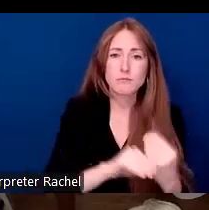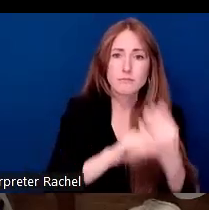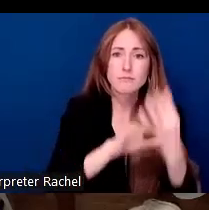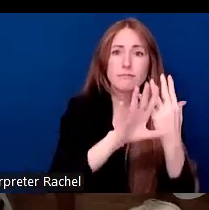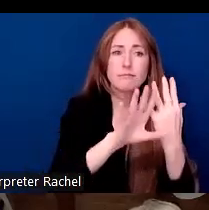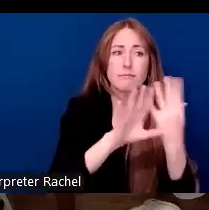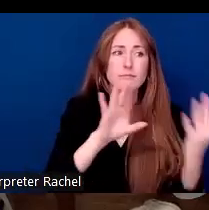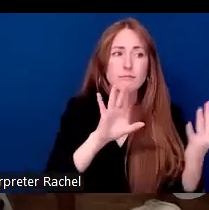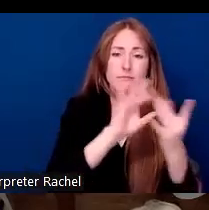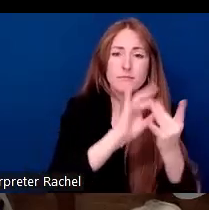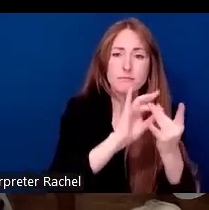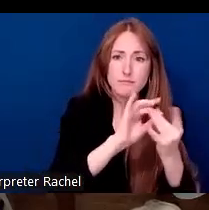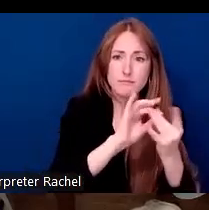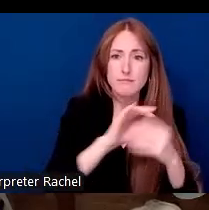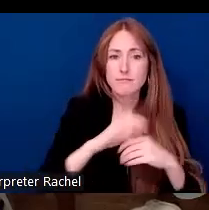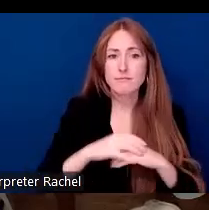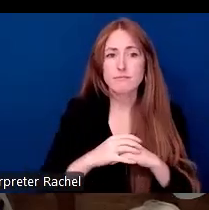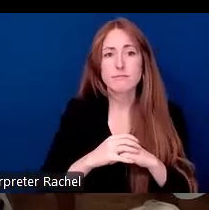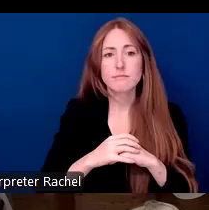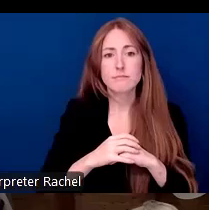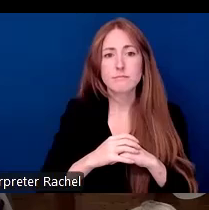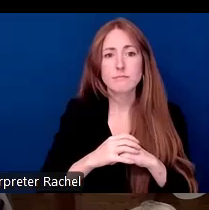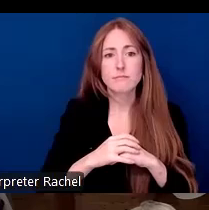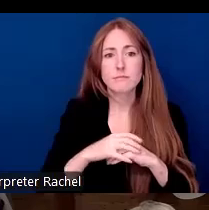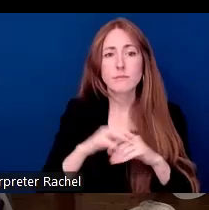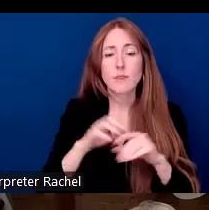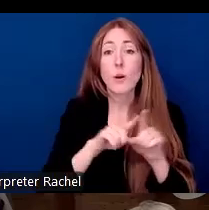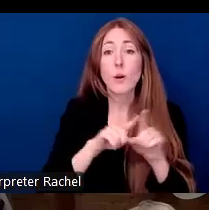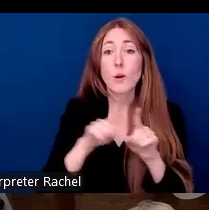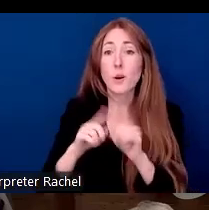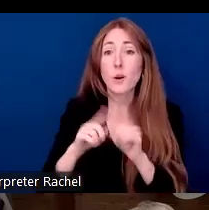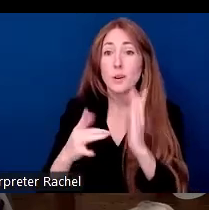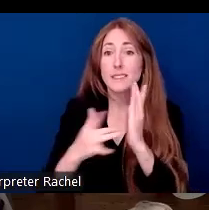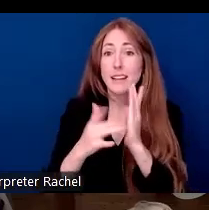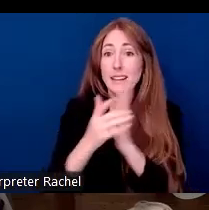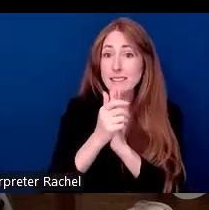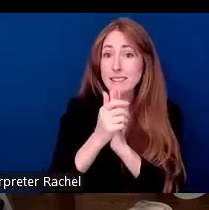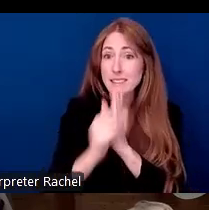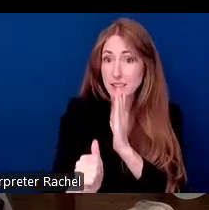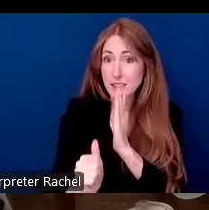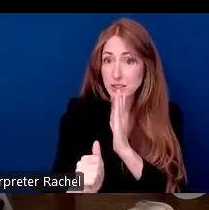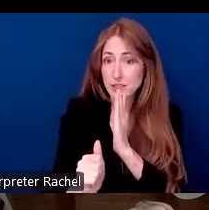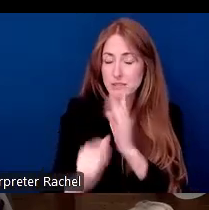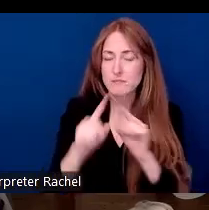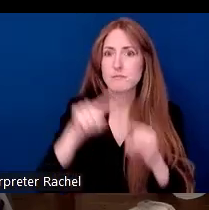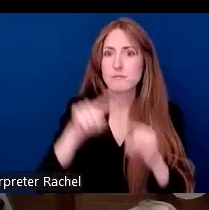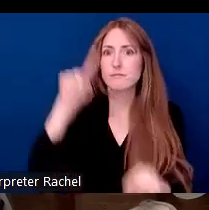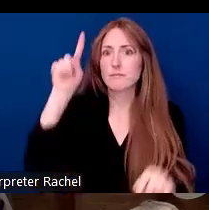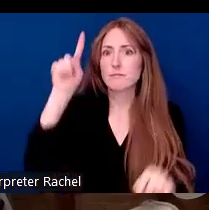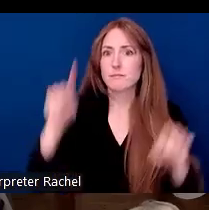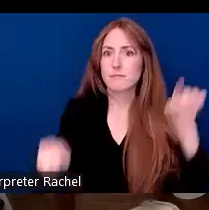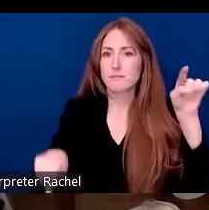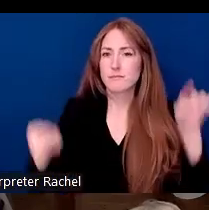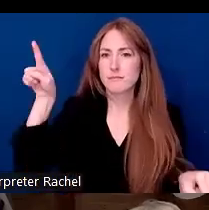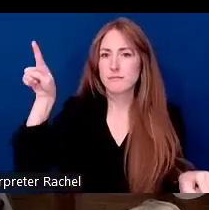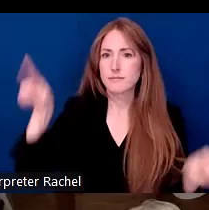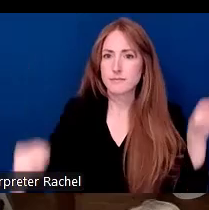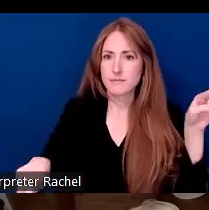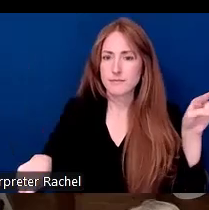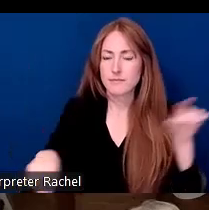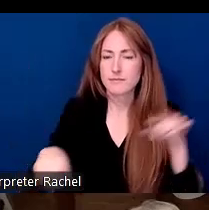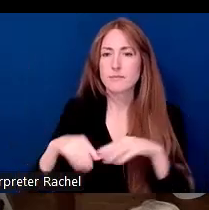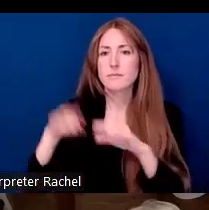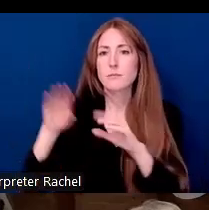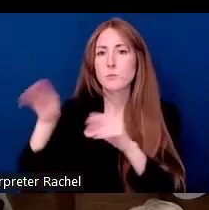variability in tech know-how between providers, between programs, and organizations. Some